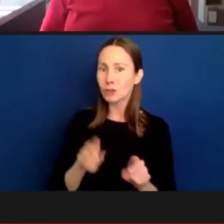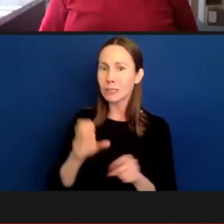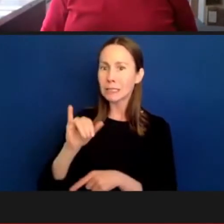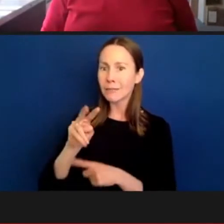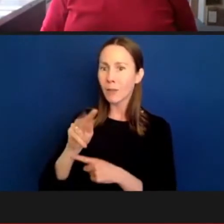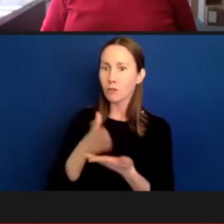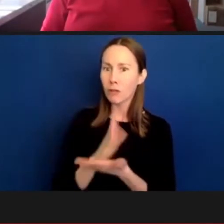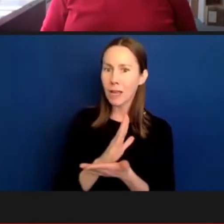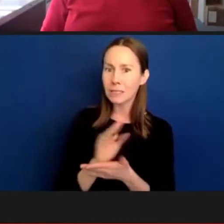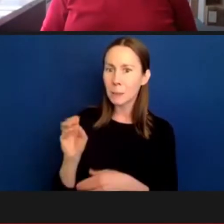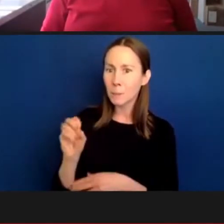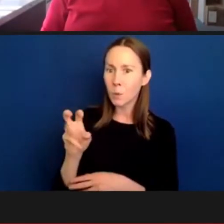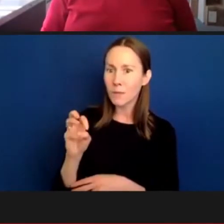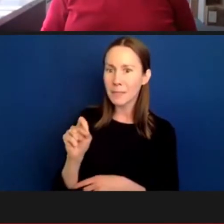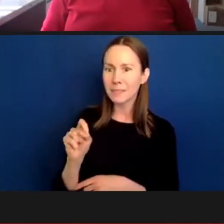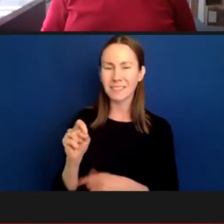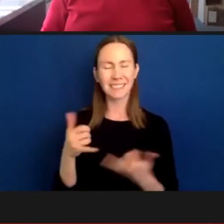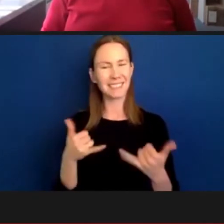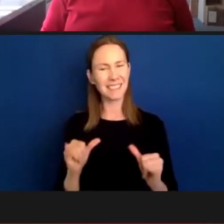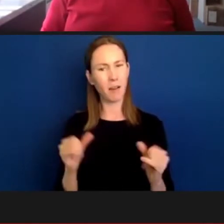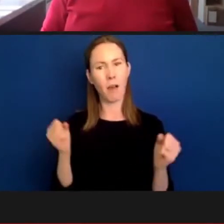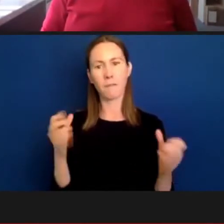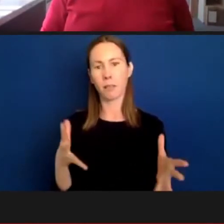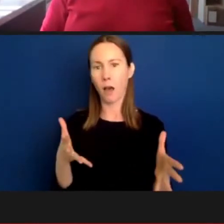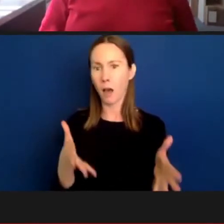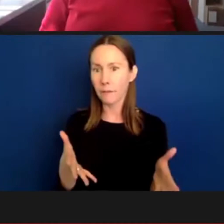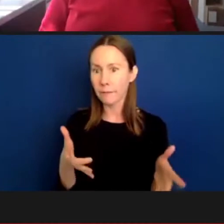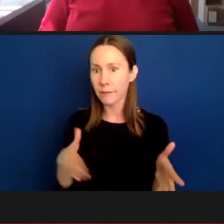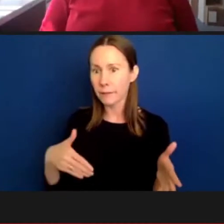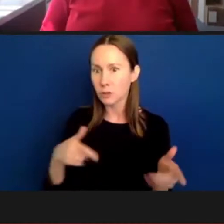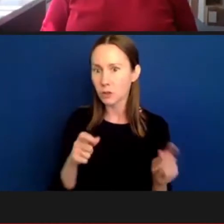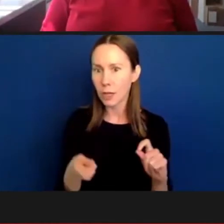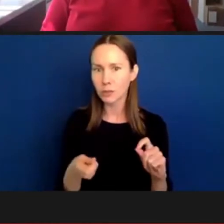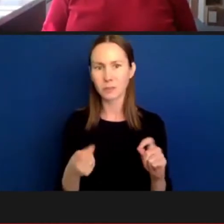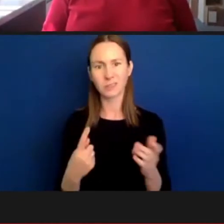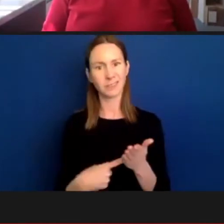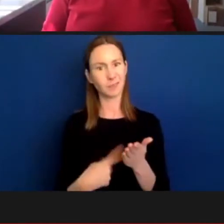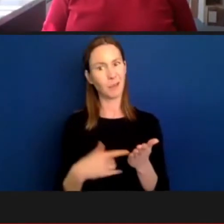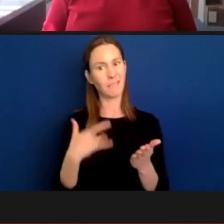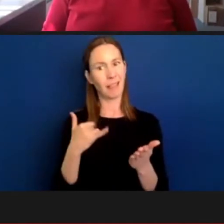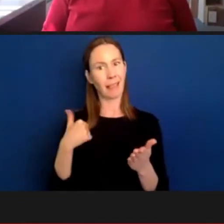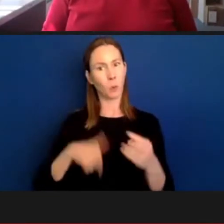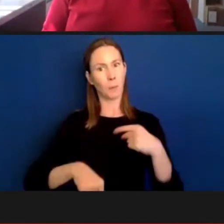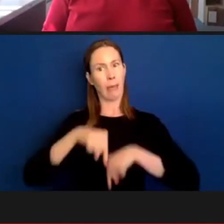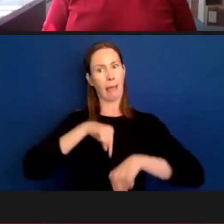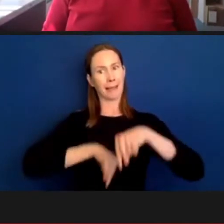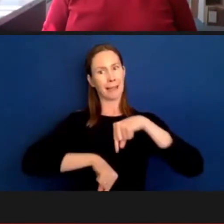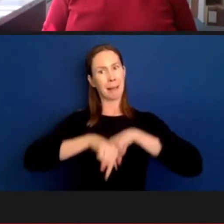There still is a lot of lingering. Sometimes it even feels like we're slipping backwards in some spaces.